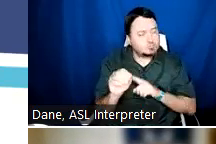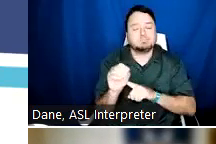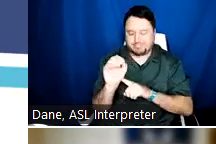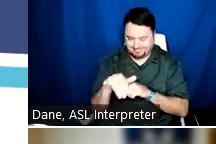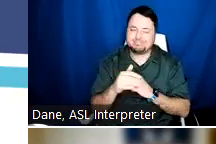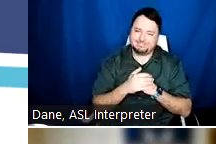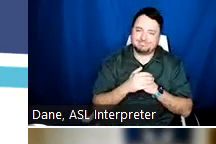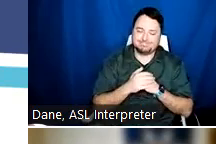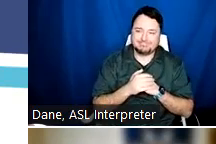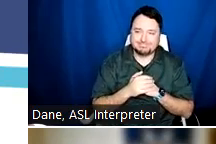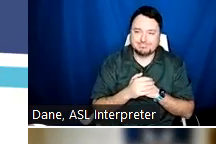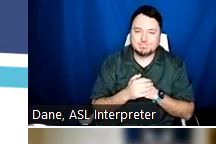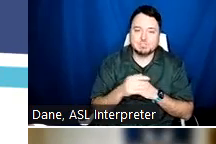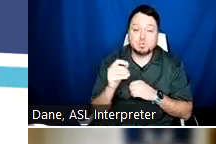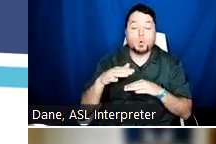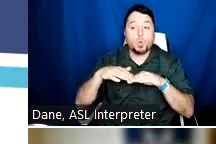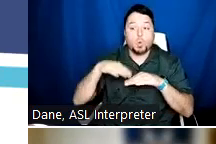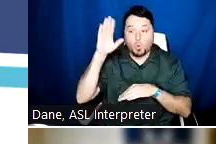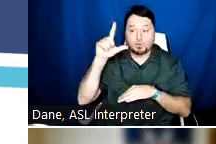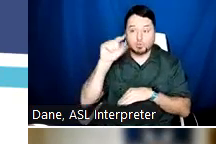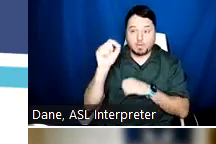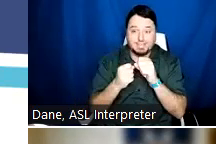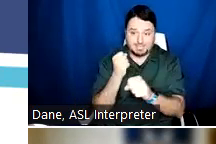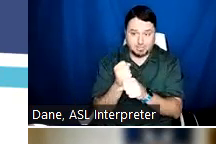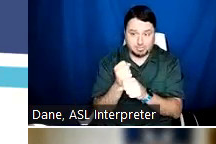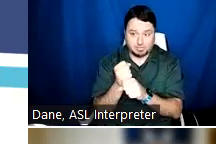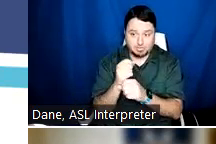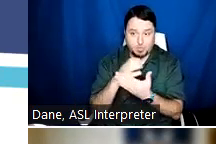So it is a 20+ year old curricula that is on its 5th edition.